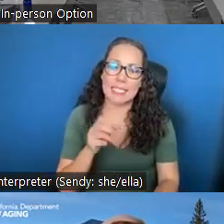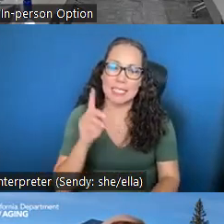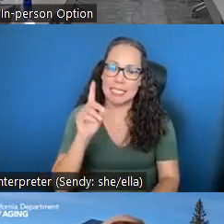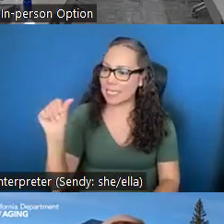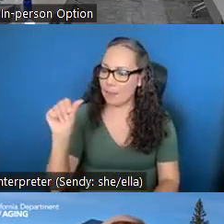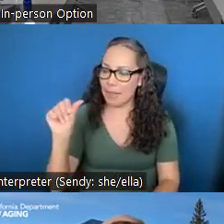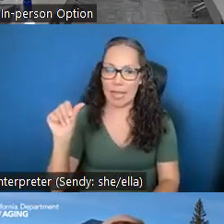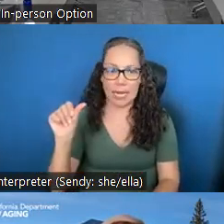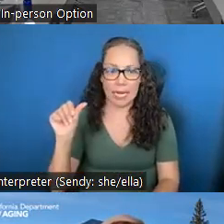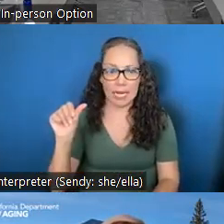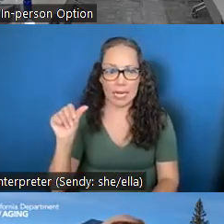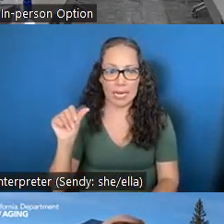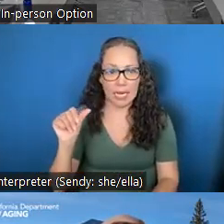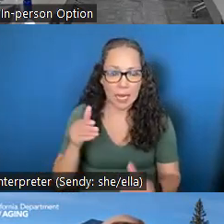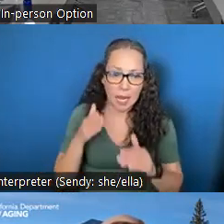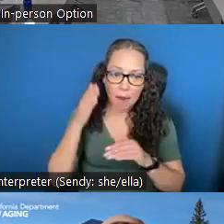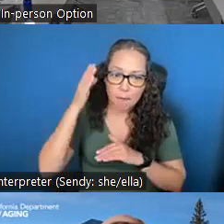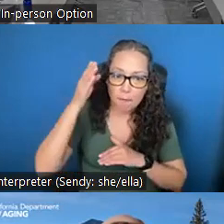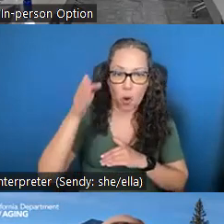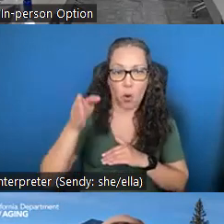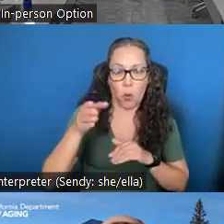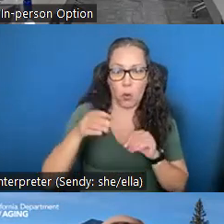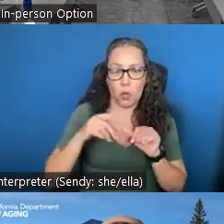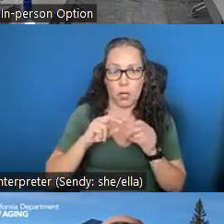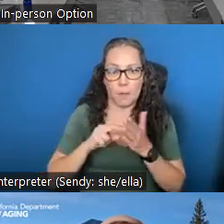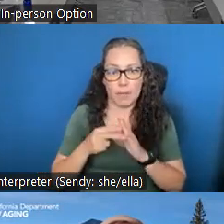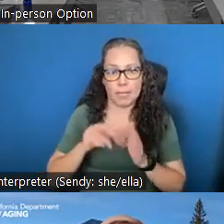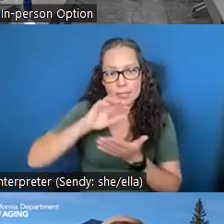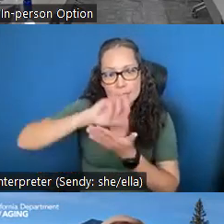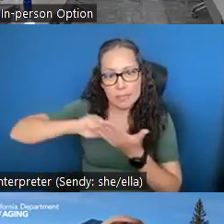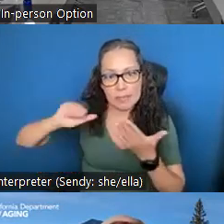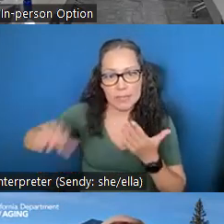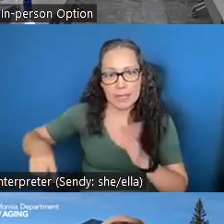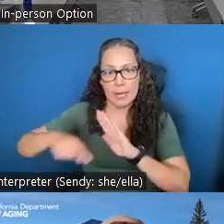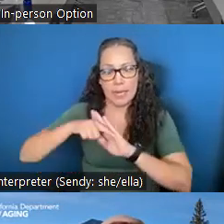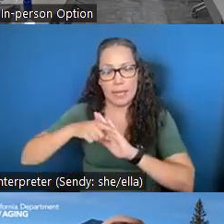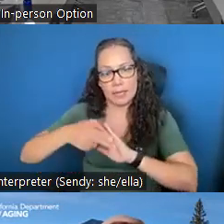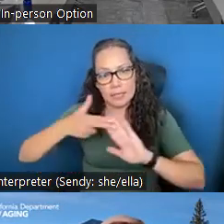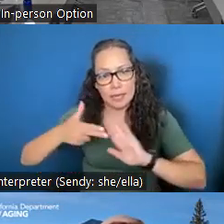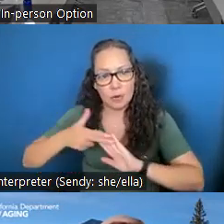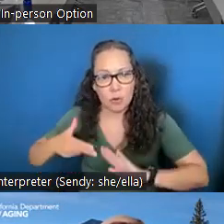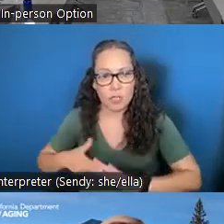stereotypes to build bonds across generations and to advocate for policy changes at the state